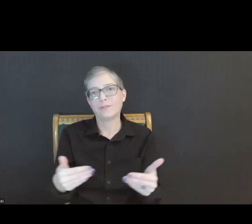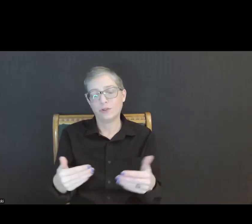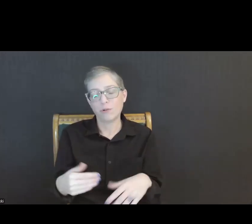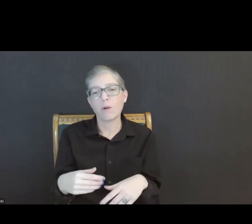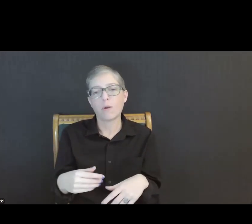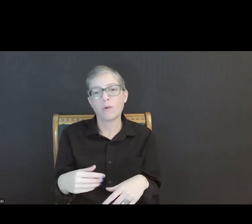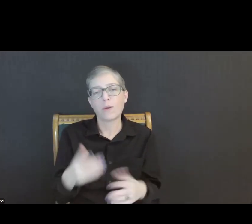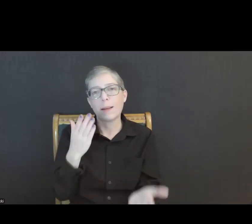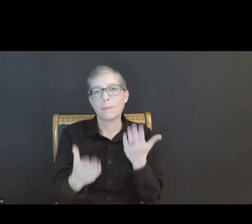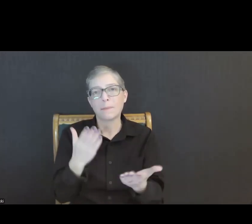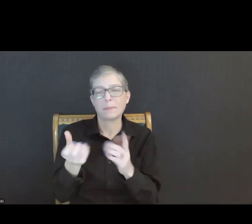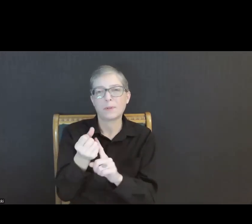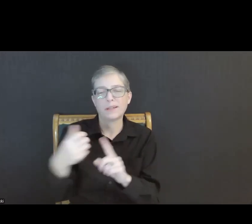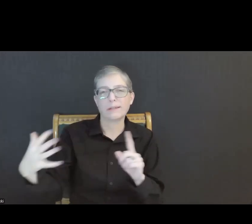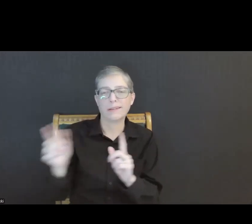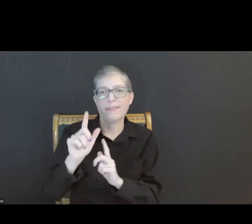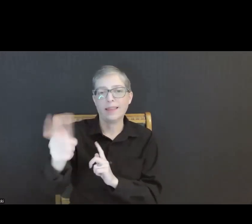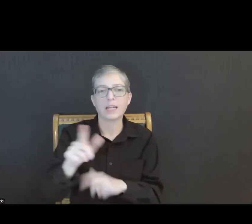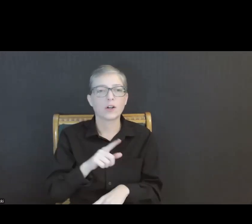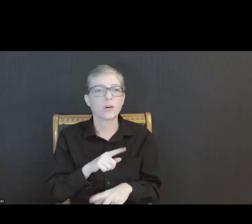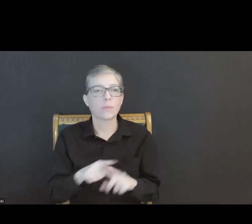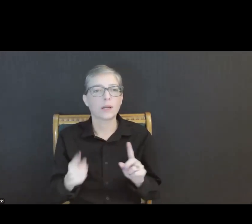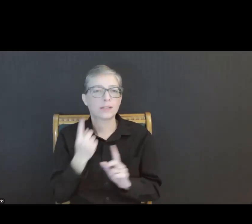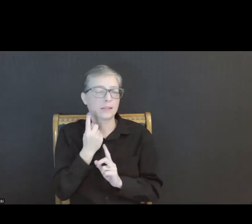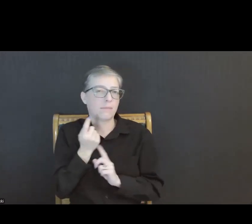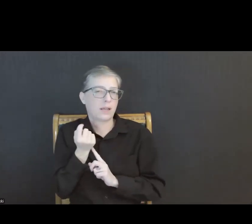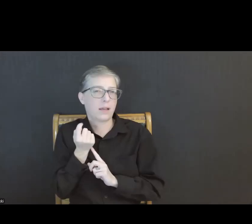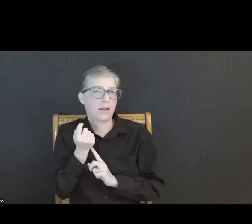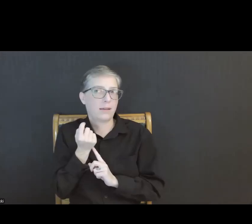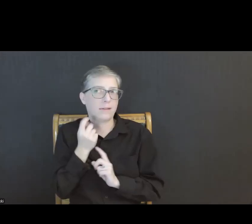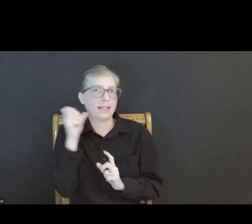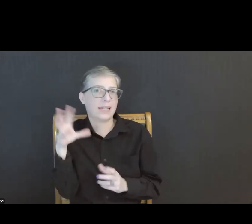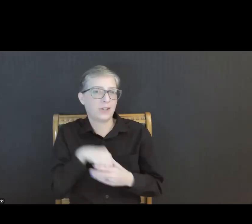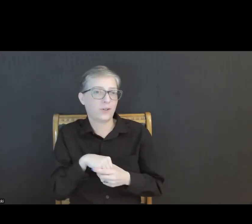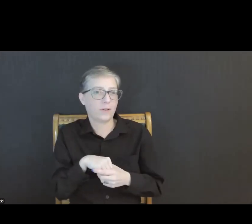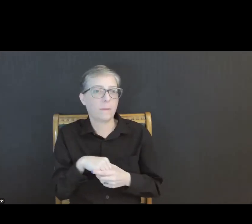later there's a piece that I had left out um because I do own um kadence counseling so part